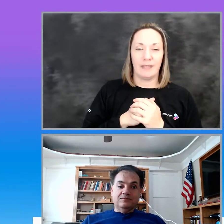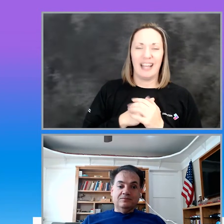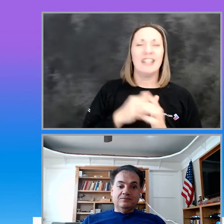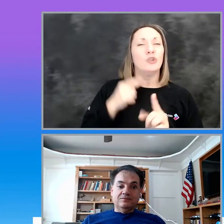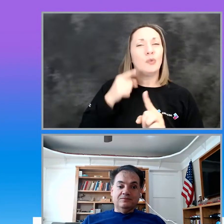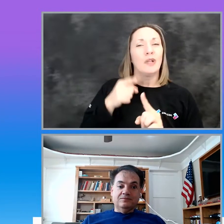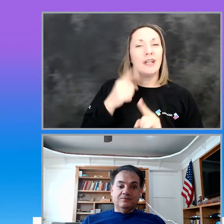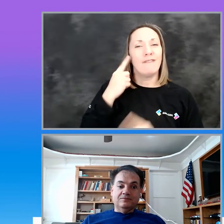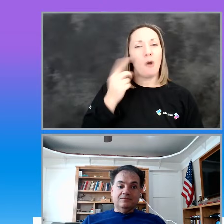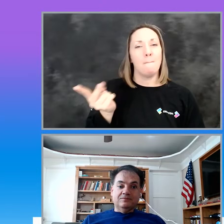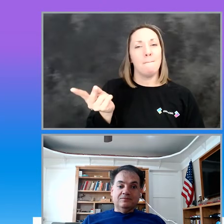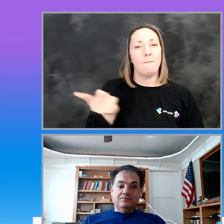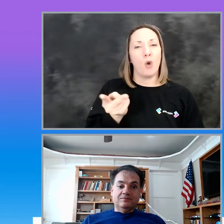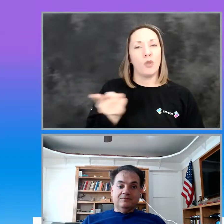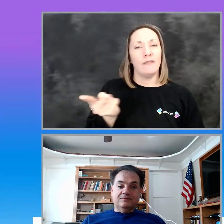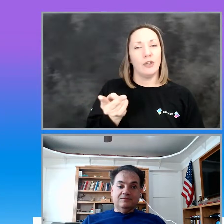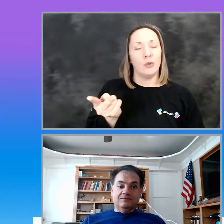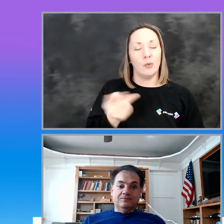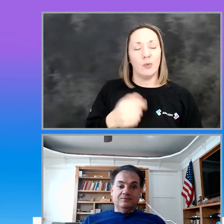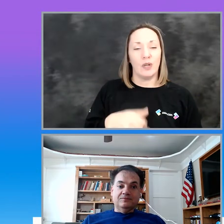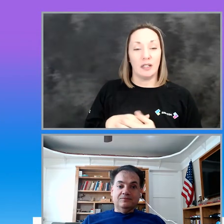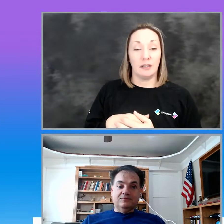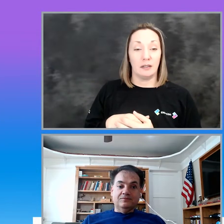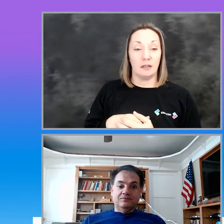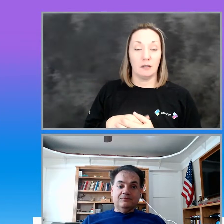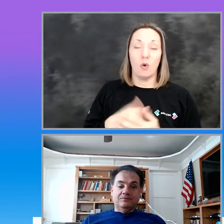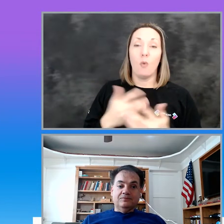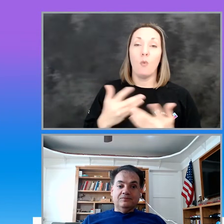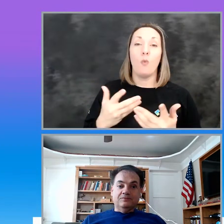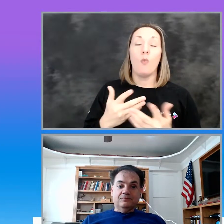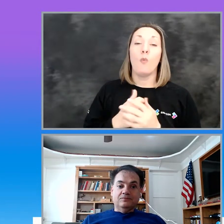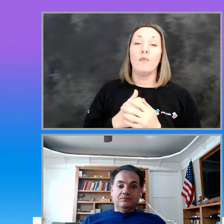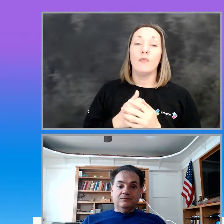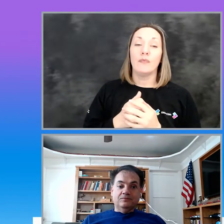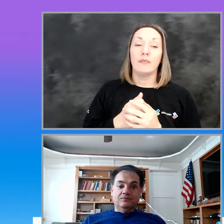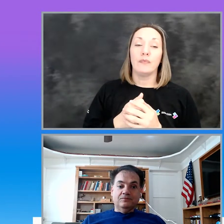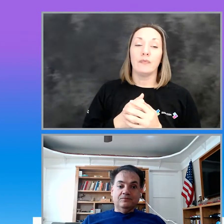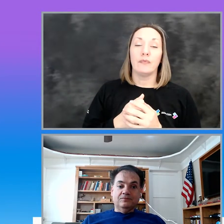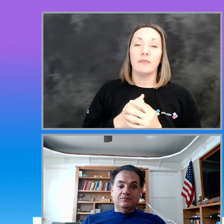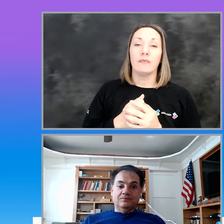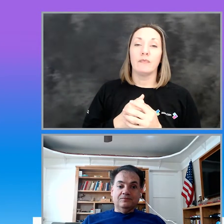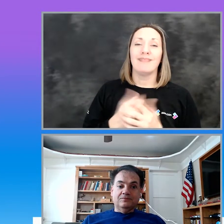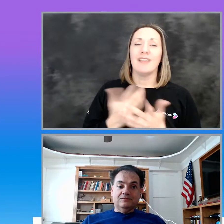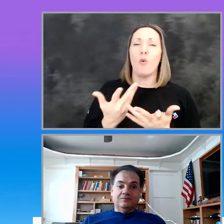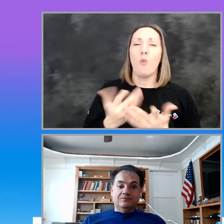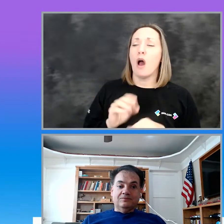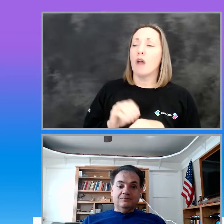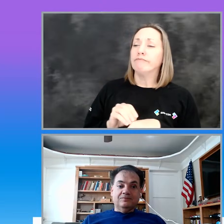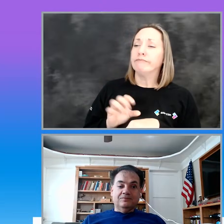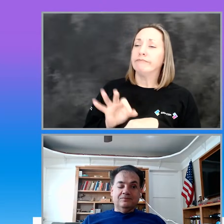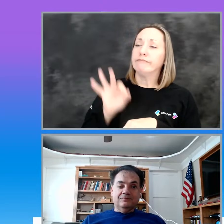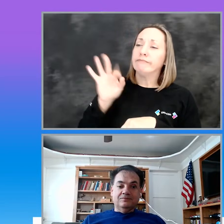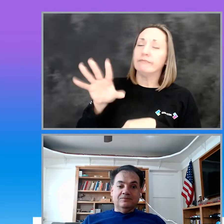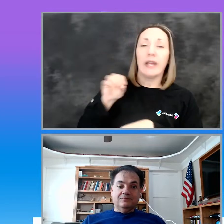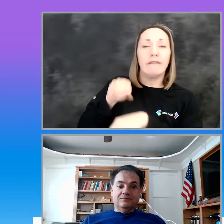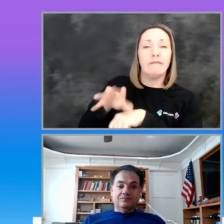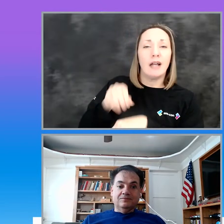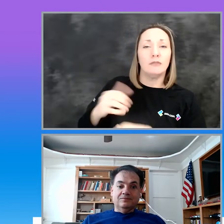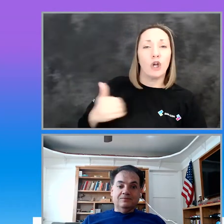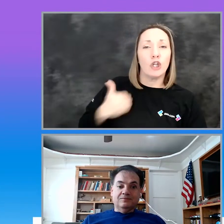really directed at both of you. What would you advise younger